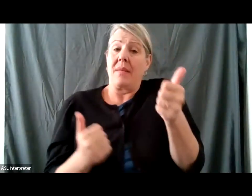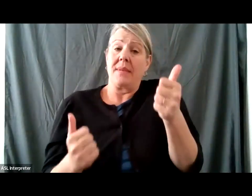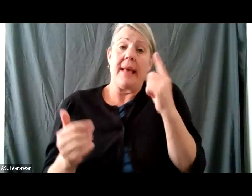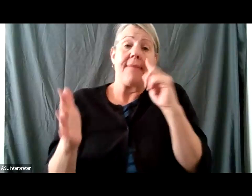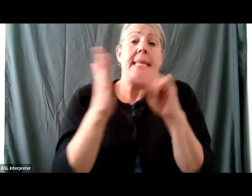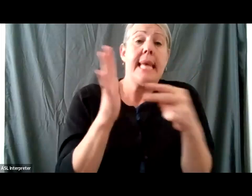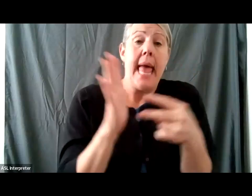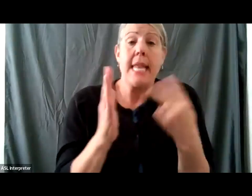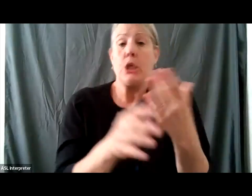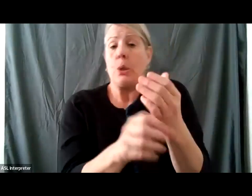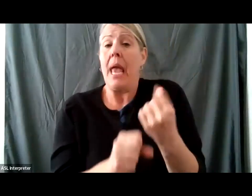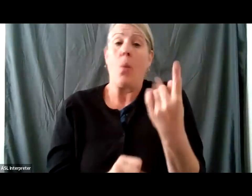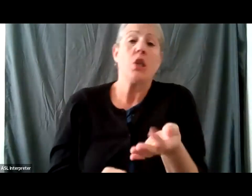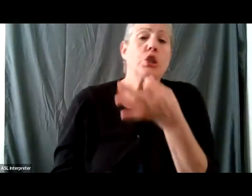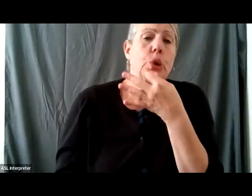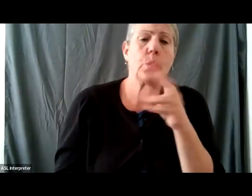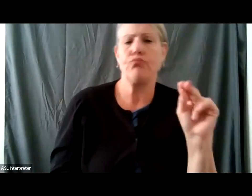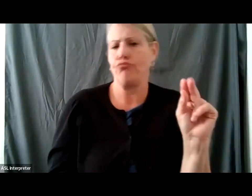require they get one within two years.